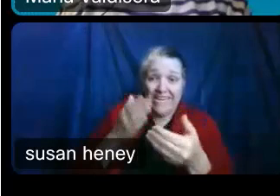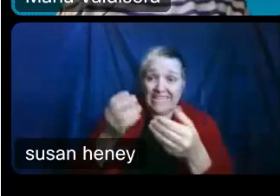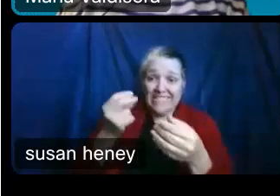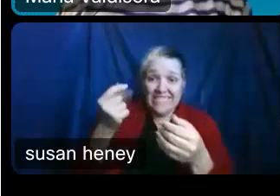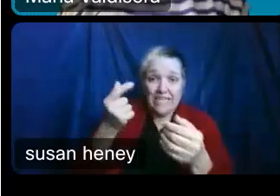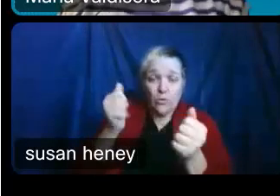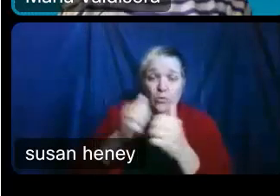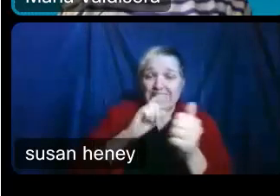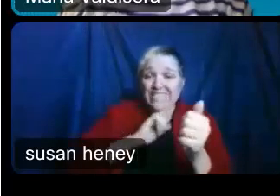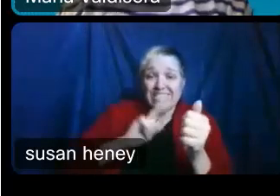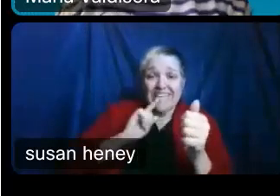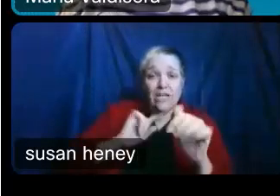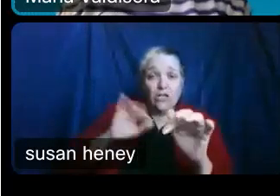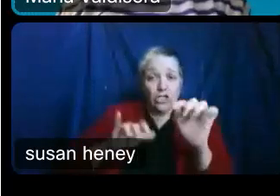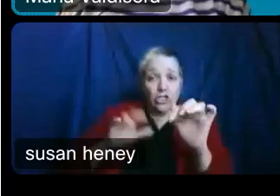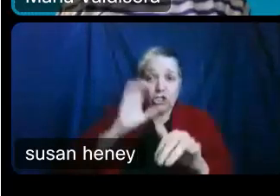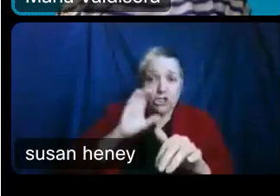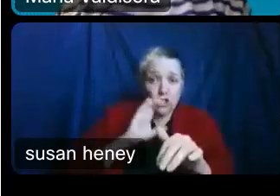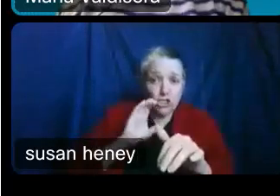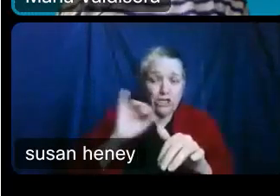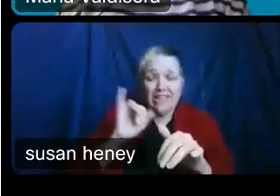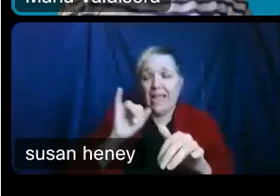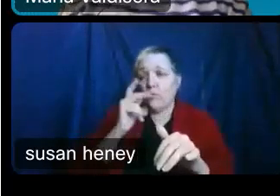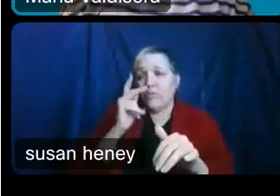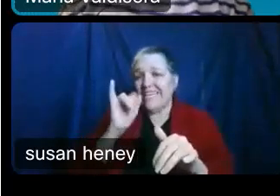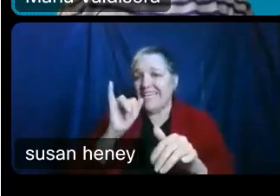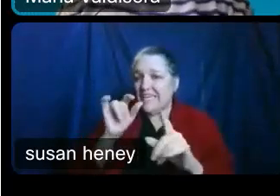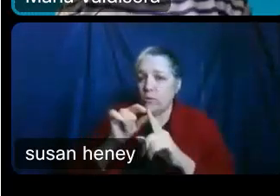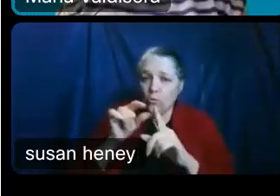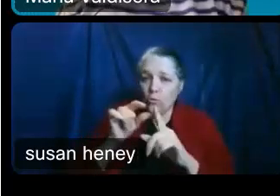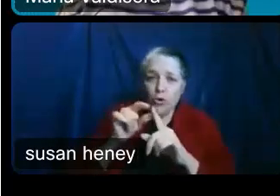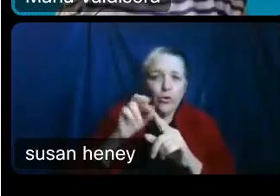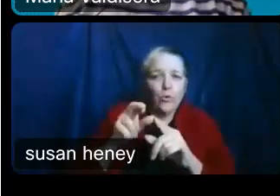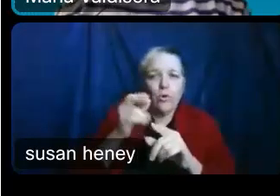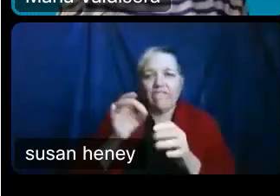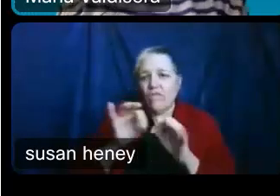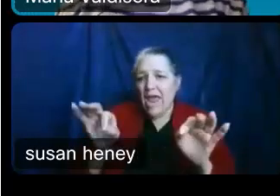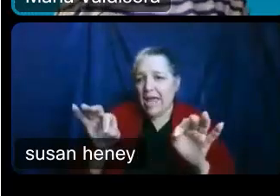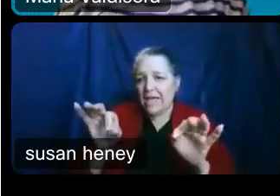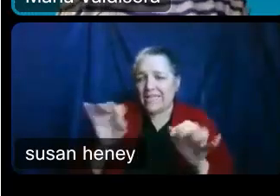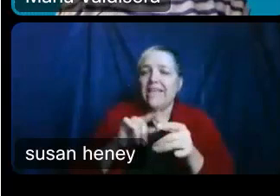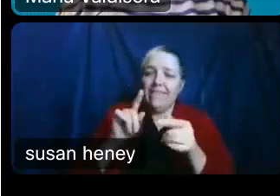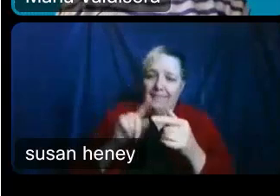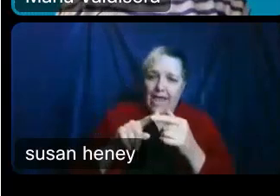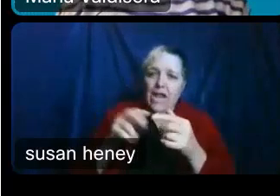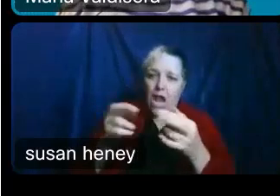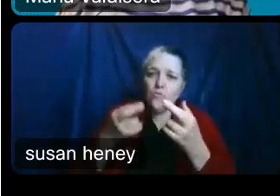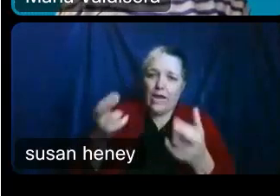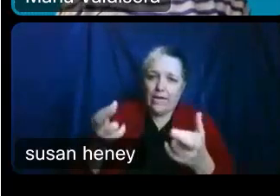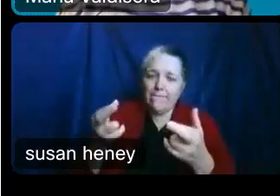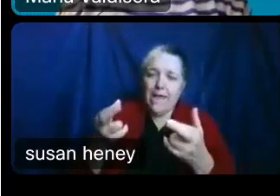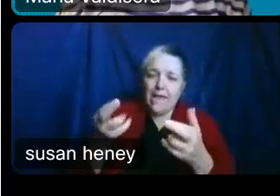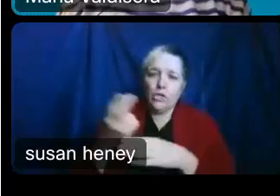by using, say a key word or a phrase. Then I would definitely recommend giving the advanced